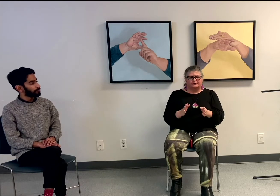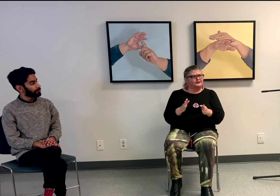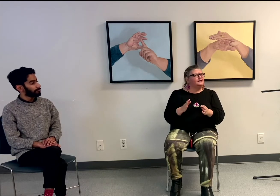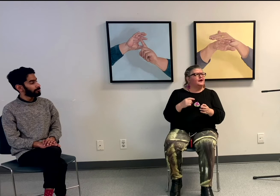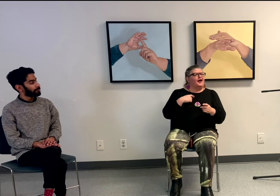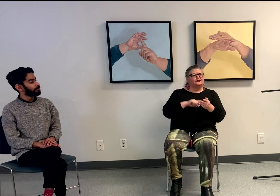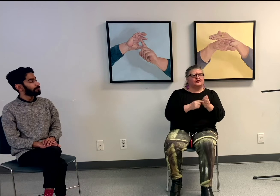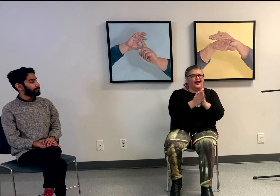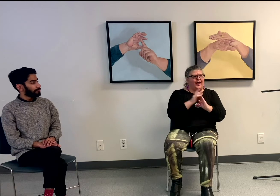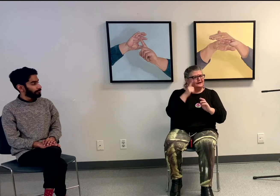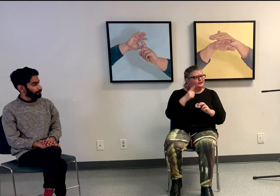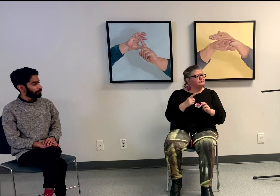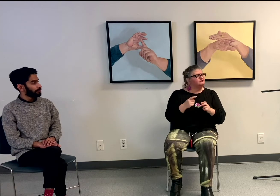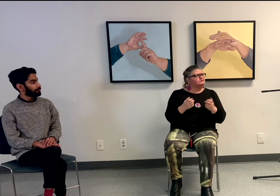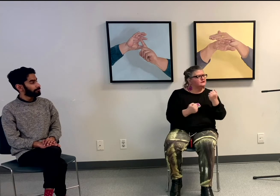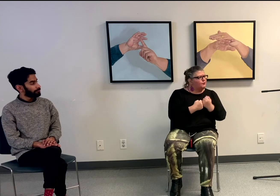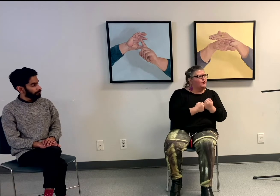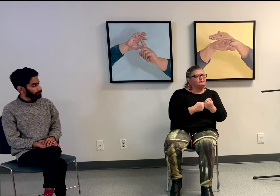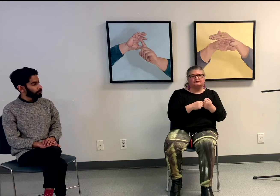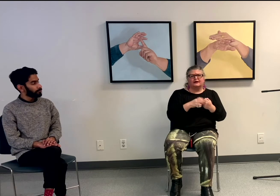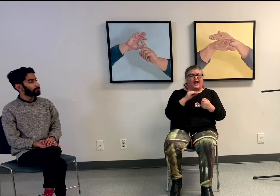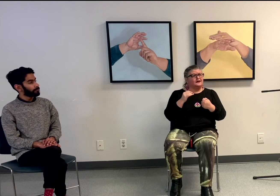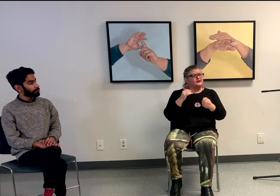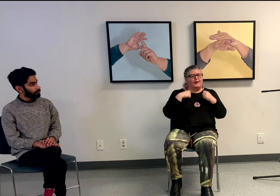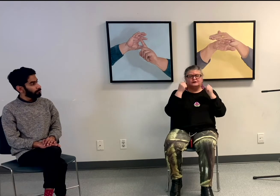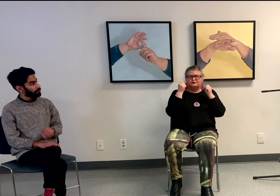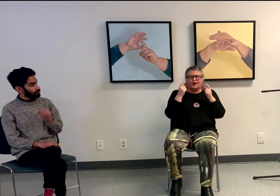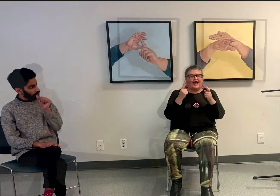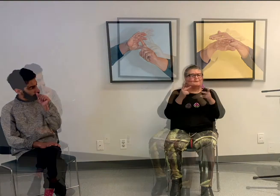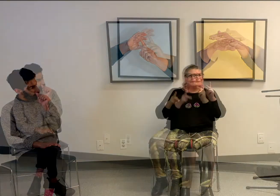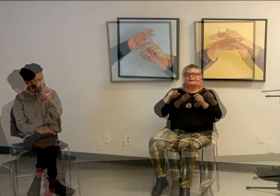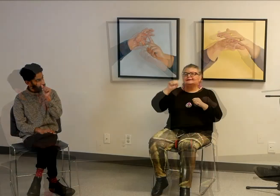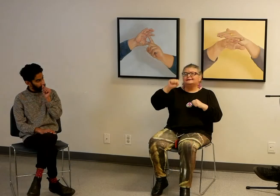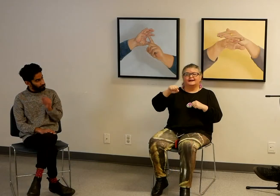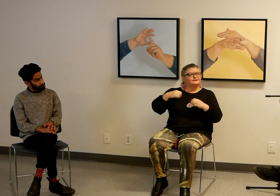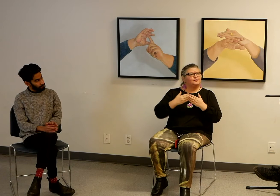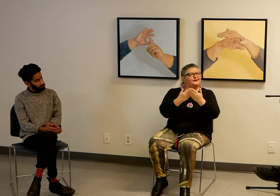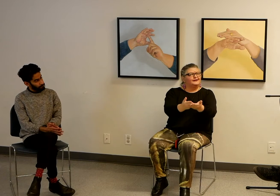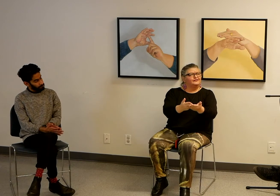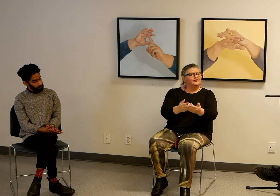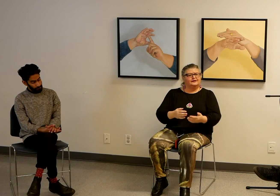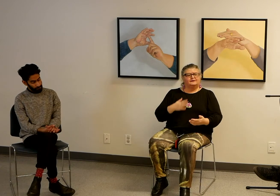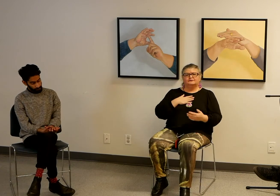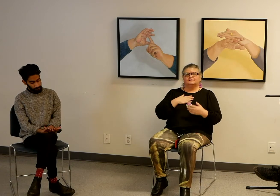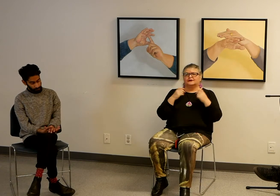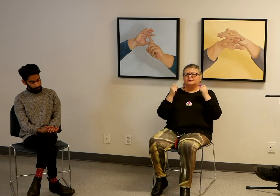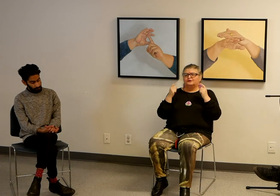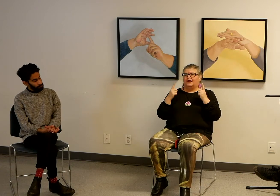So, you know, it's never really occurred to me before, or had never occurred to me before that I could ask for an interpreter.